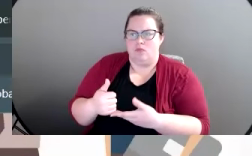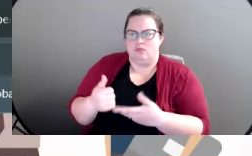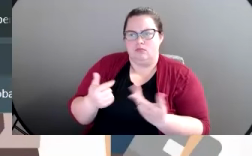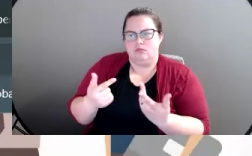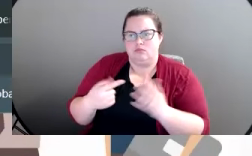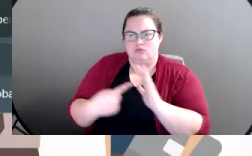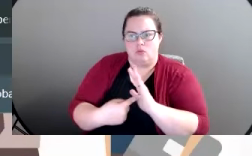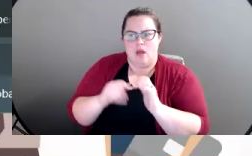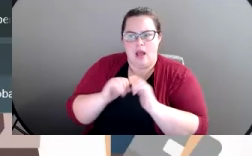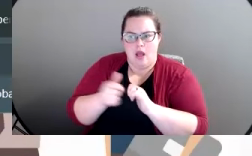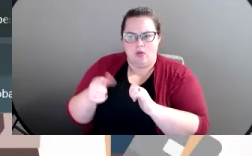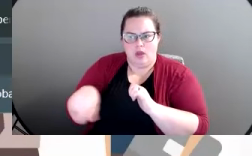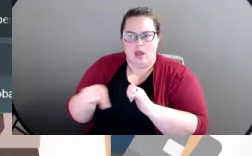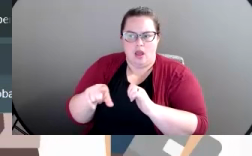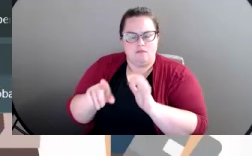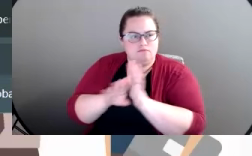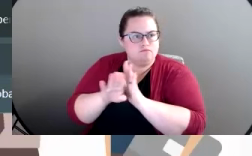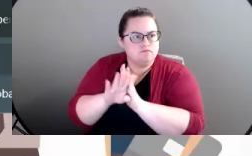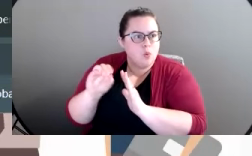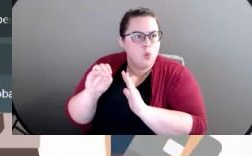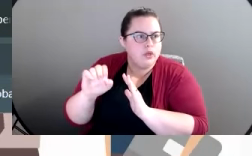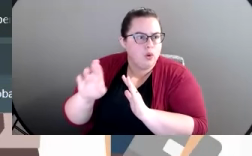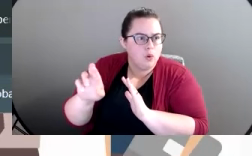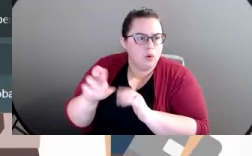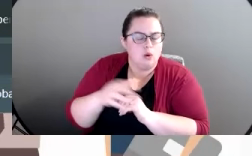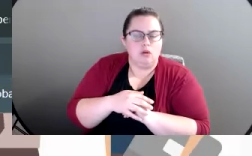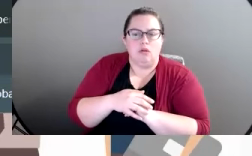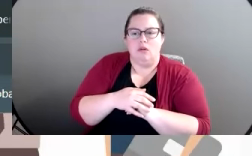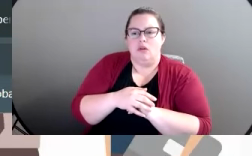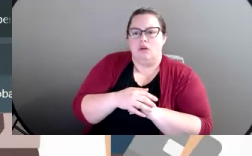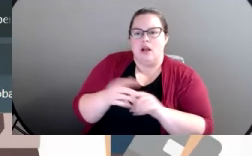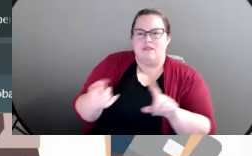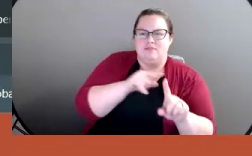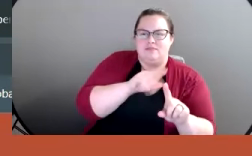Again, you can kind of click on this CID course materials button on the right,